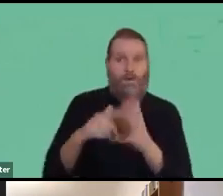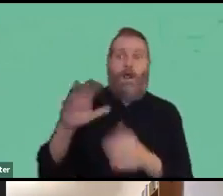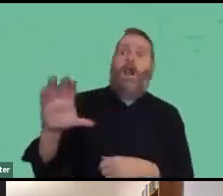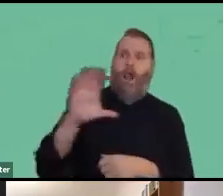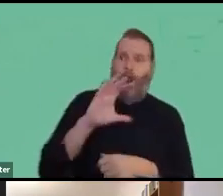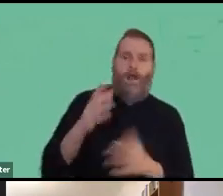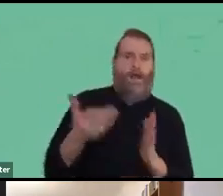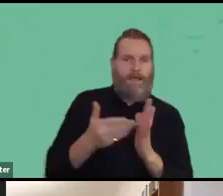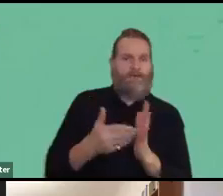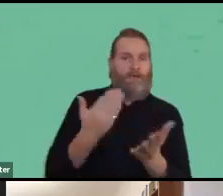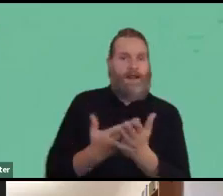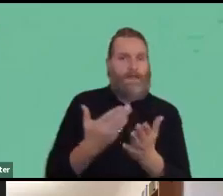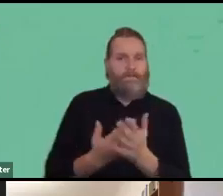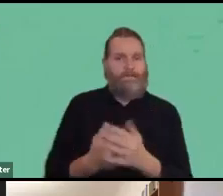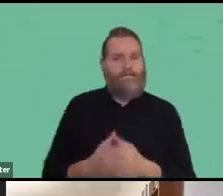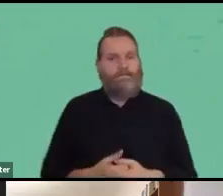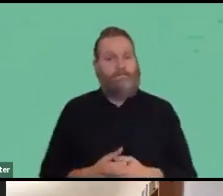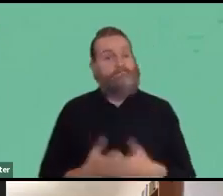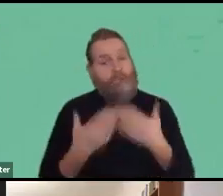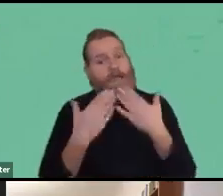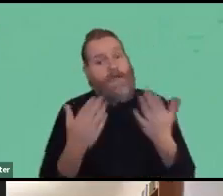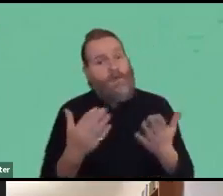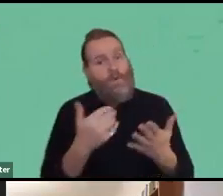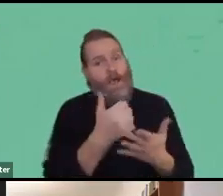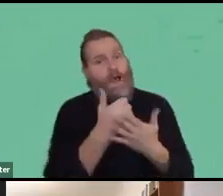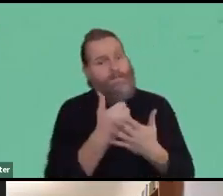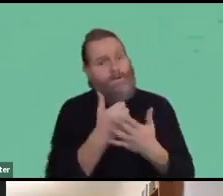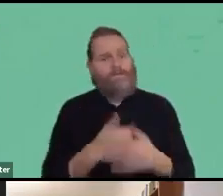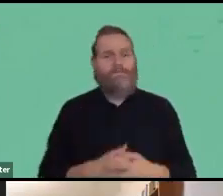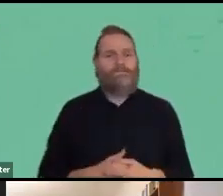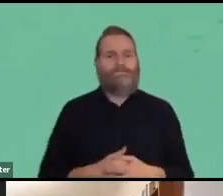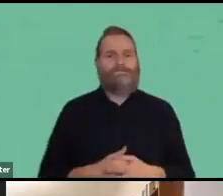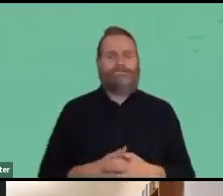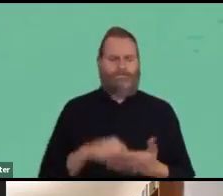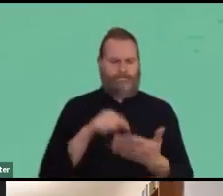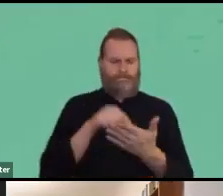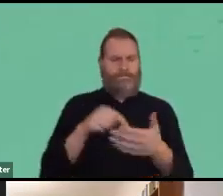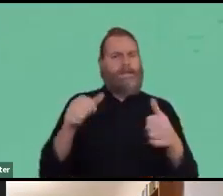really helpful Rachel thank you um this is more of a comment than anything it comes from David